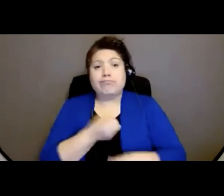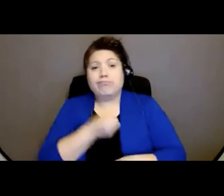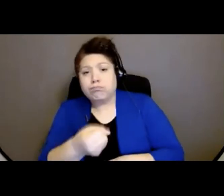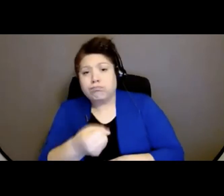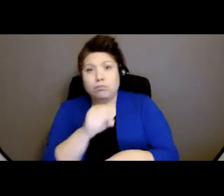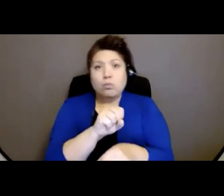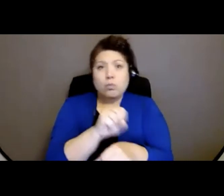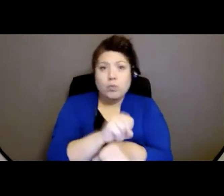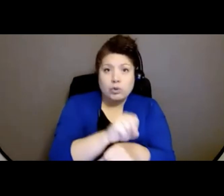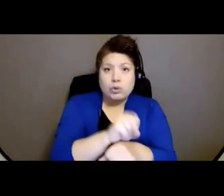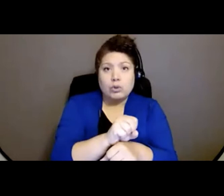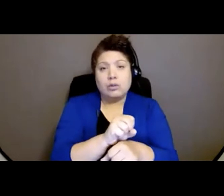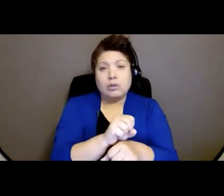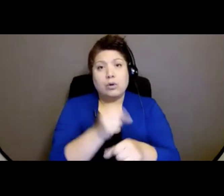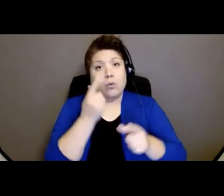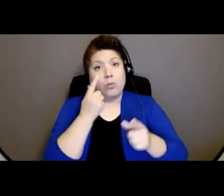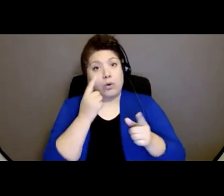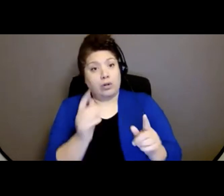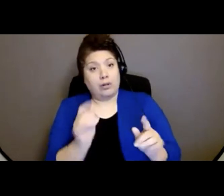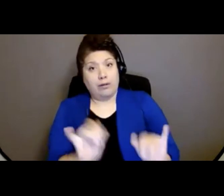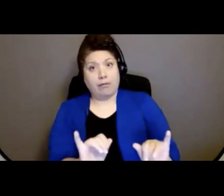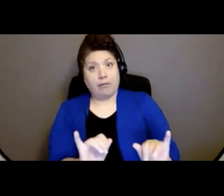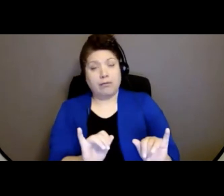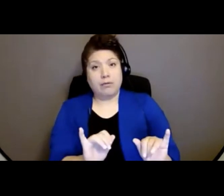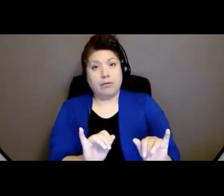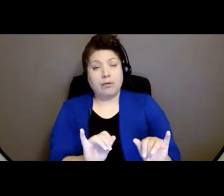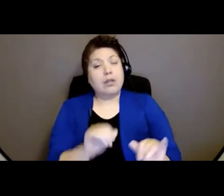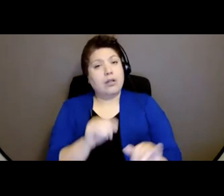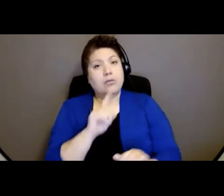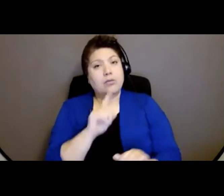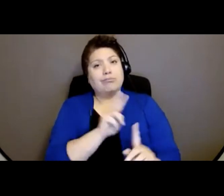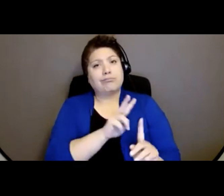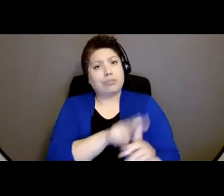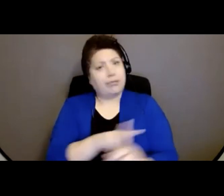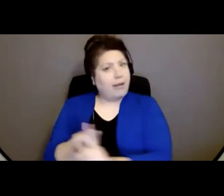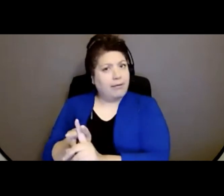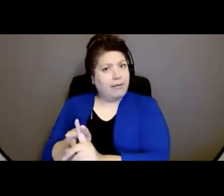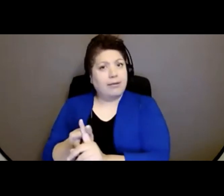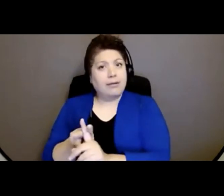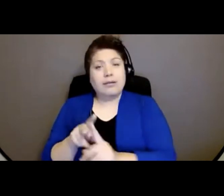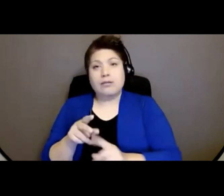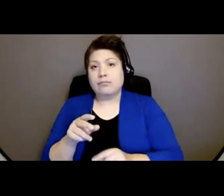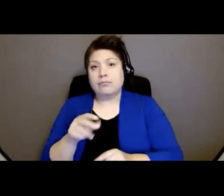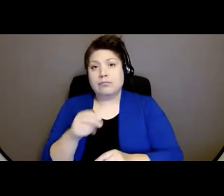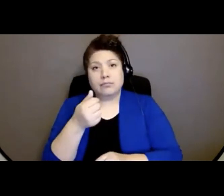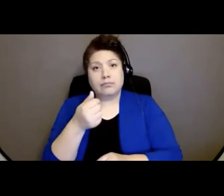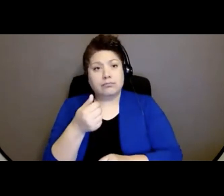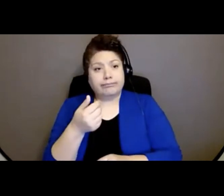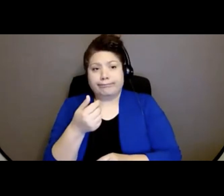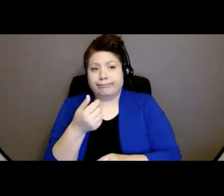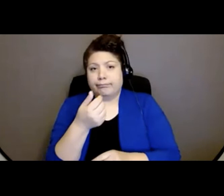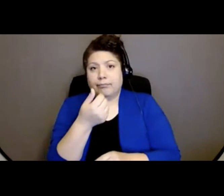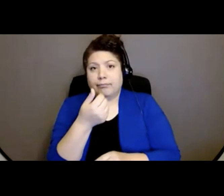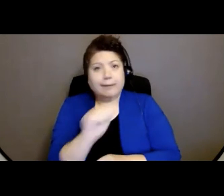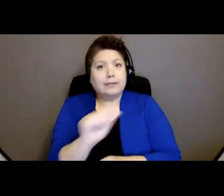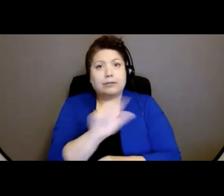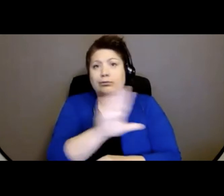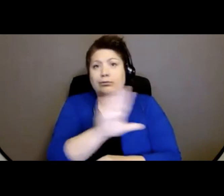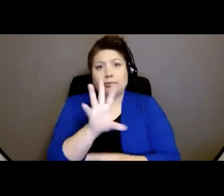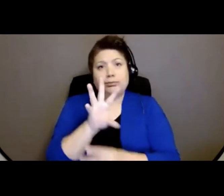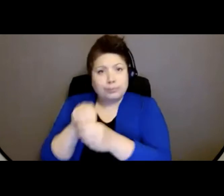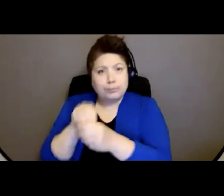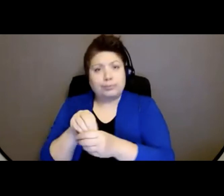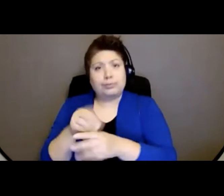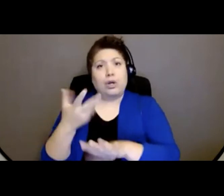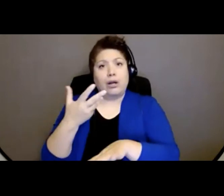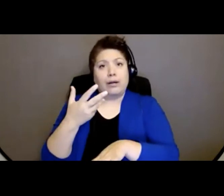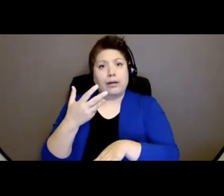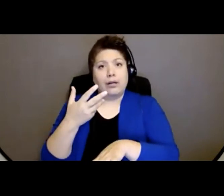IT APPLIES TO ALL AREAS, ALL PARTS OF YOUR, YOUR INTERACTION WITH WORK. ALL THE WAY FROM